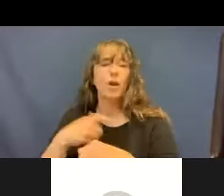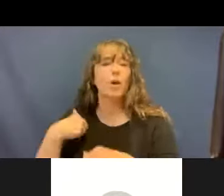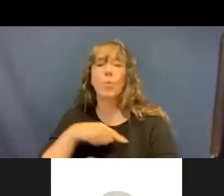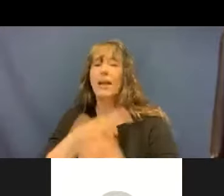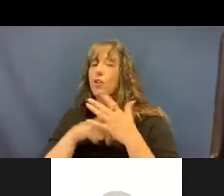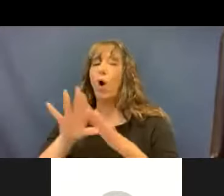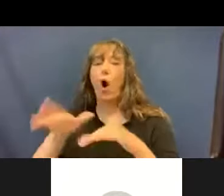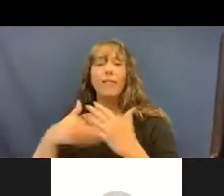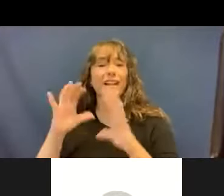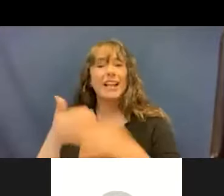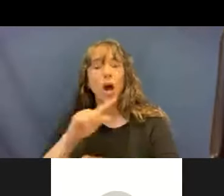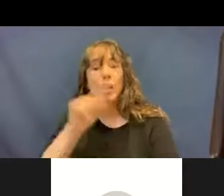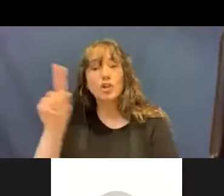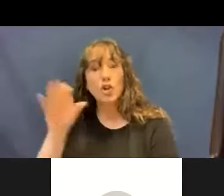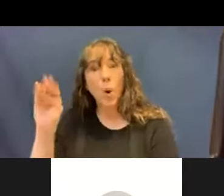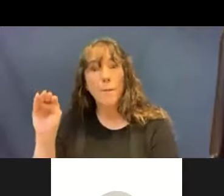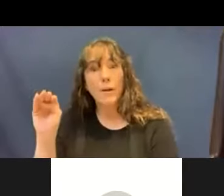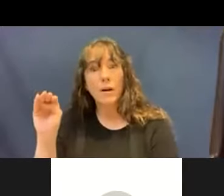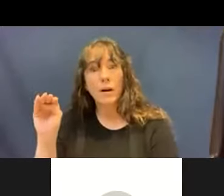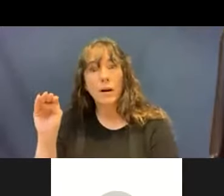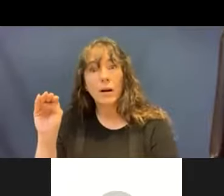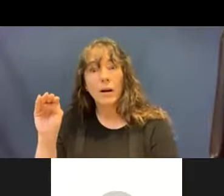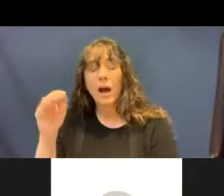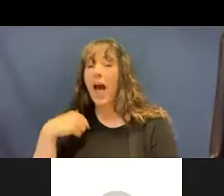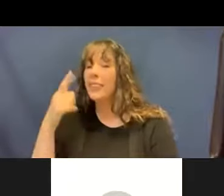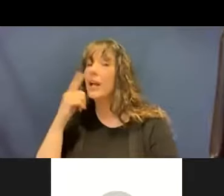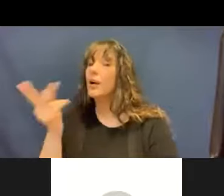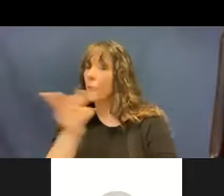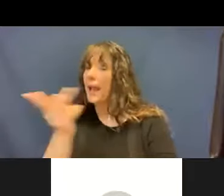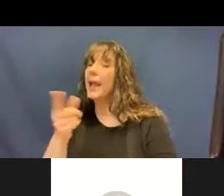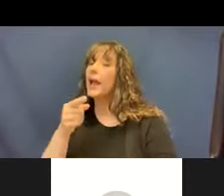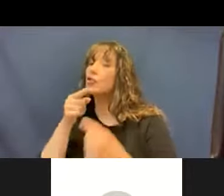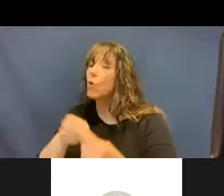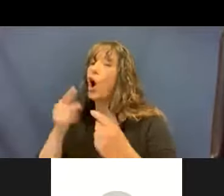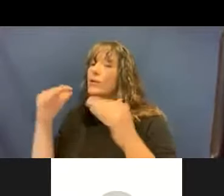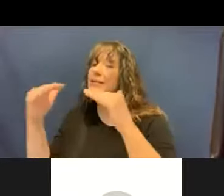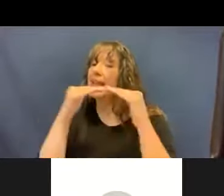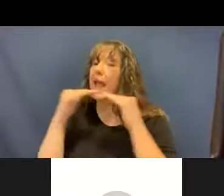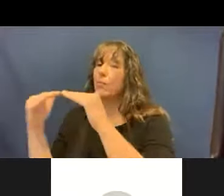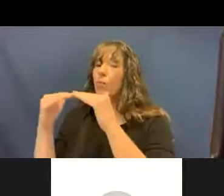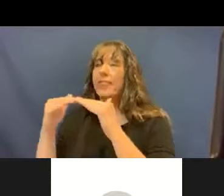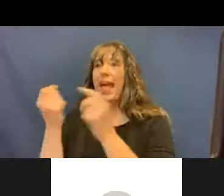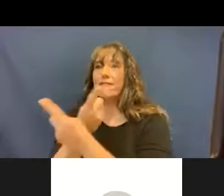on Zoom. So I think we struggled the same with all of our peers and really getting to